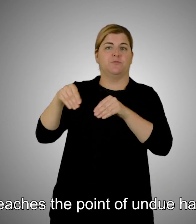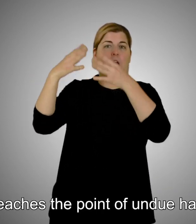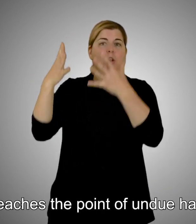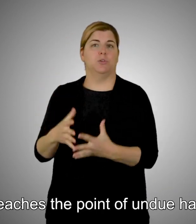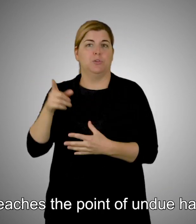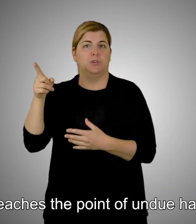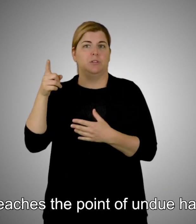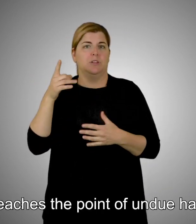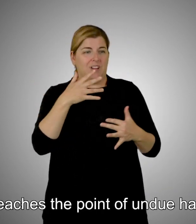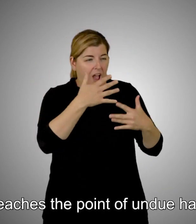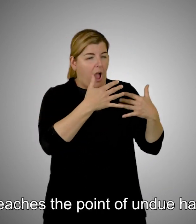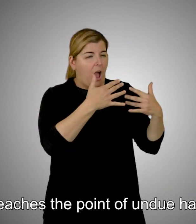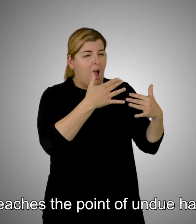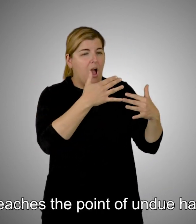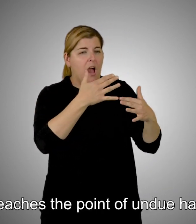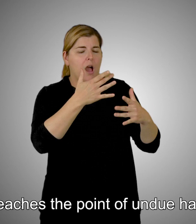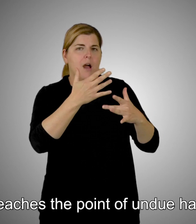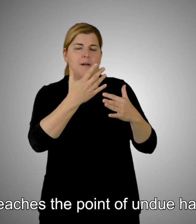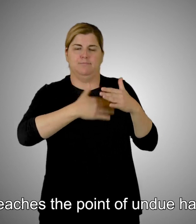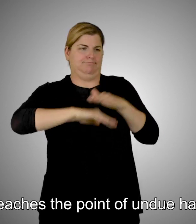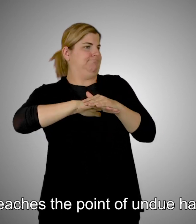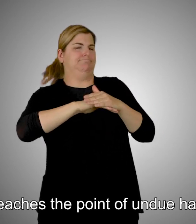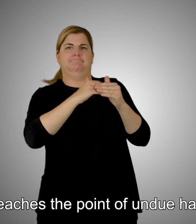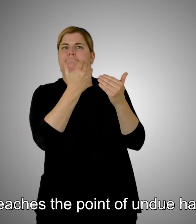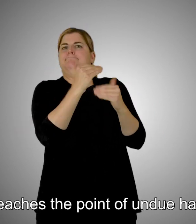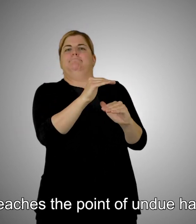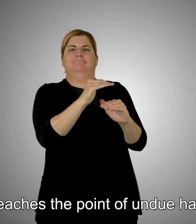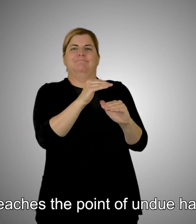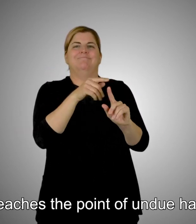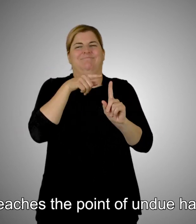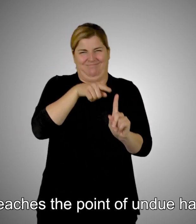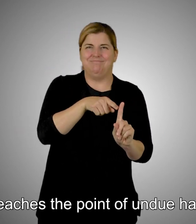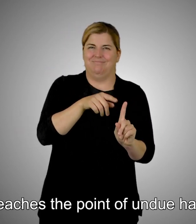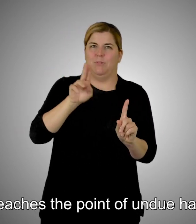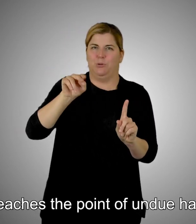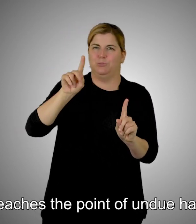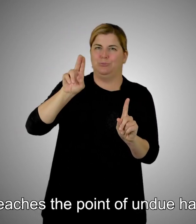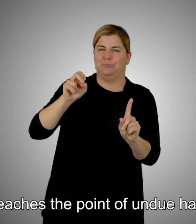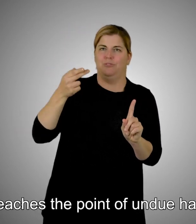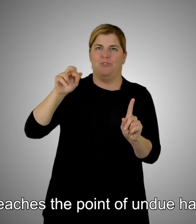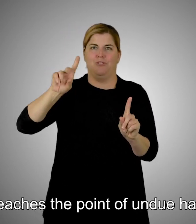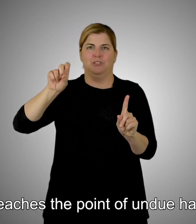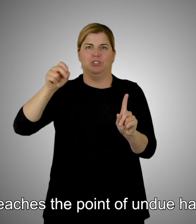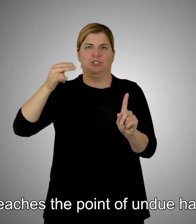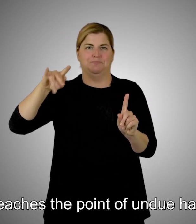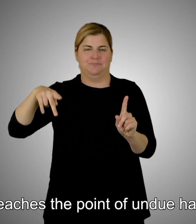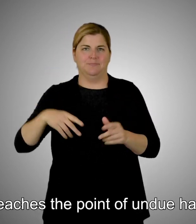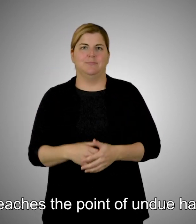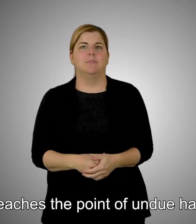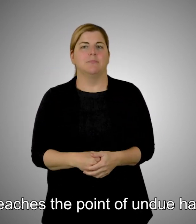reaches the point of undue hardship.